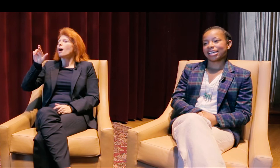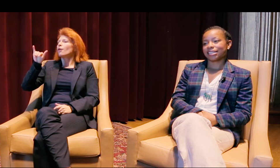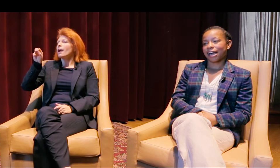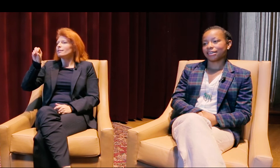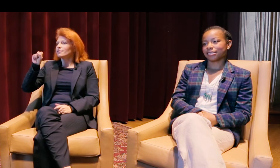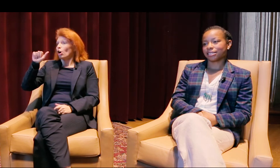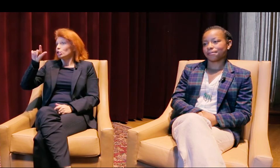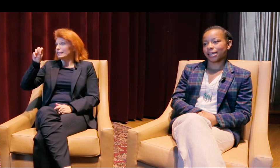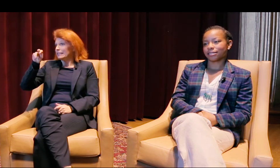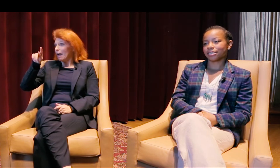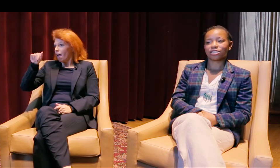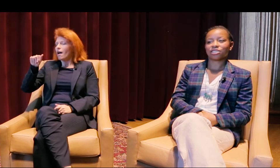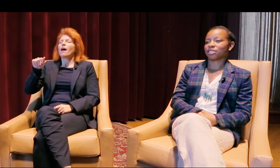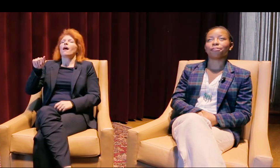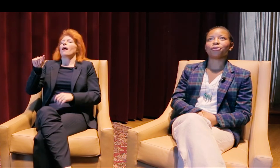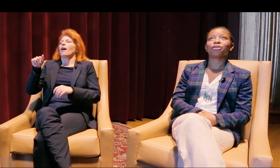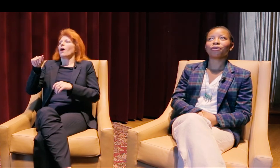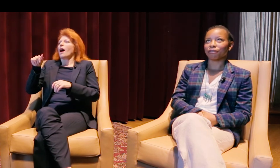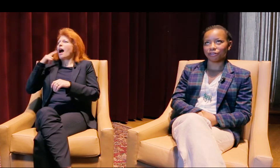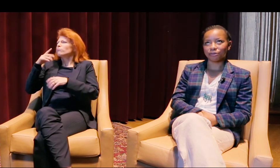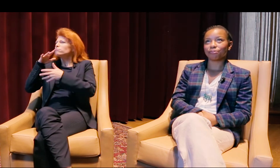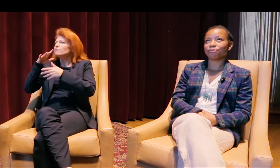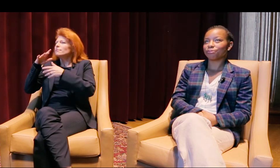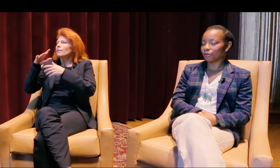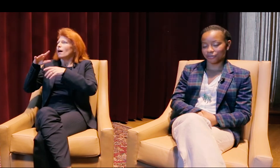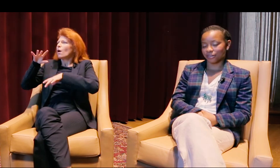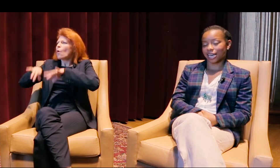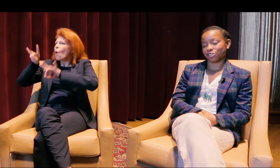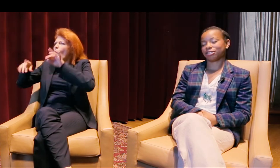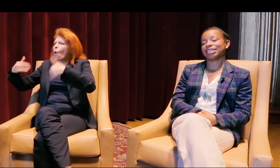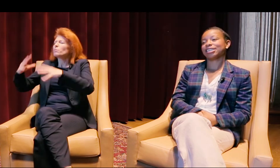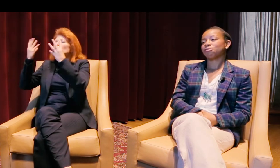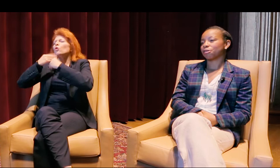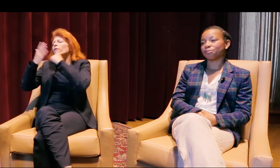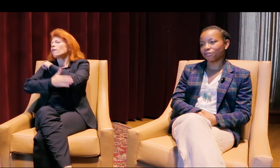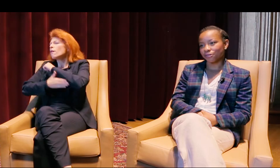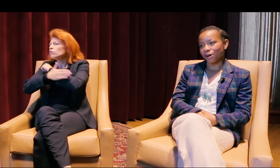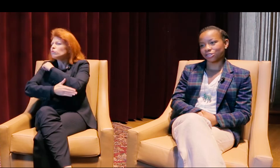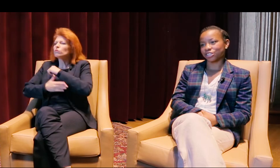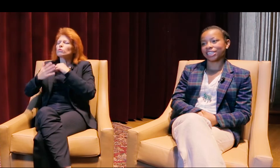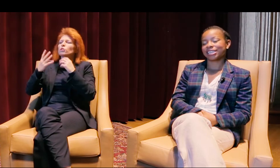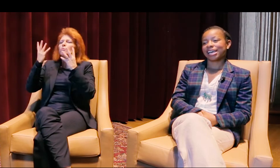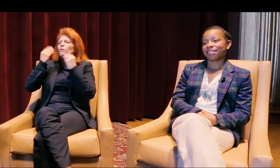and that is a space, it's just a beautiful, beautiful country with a beautiful culture